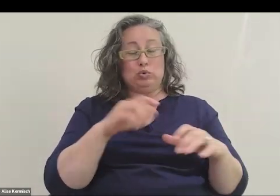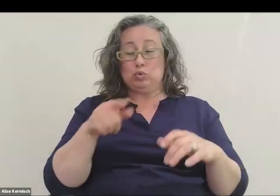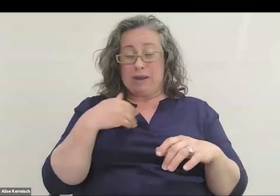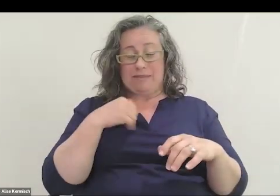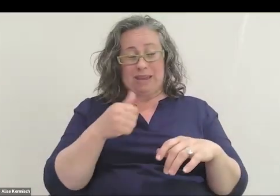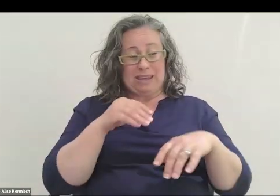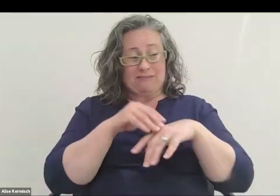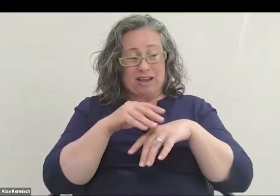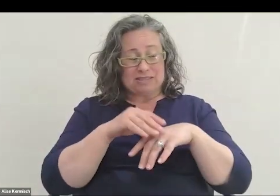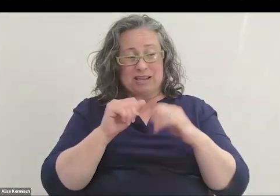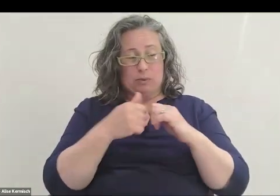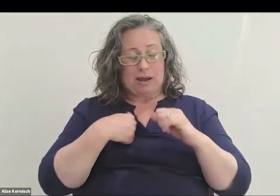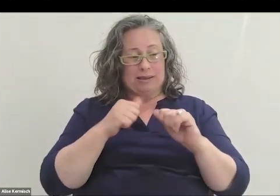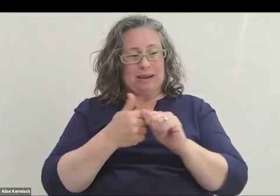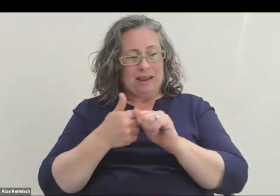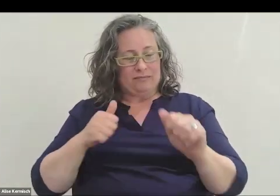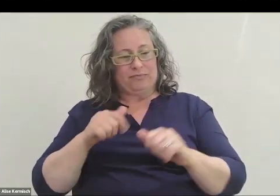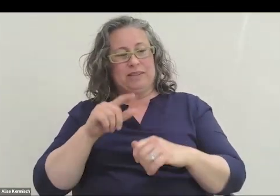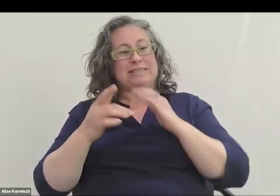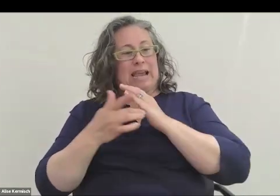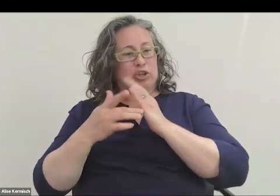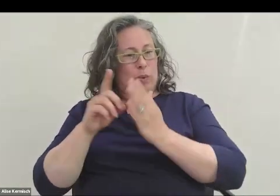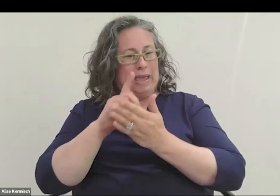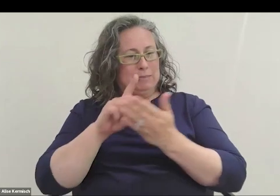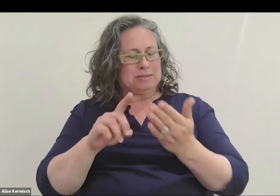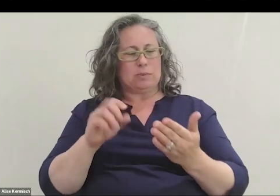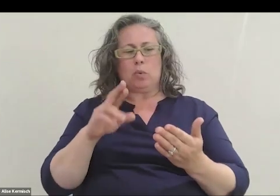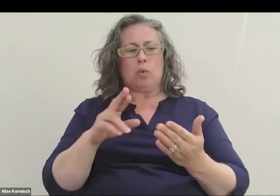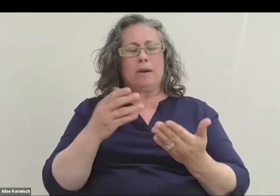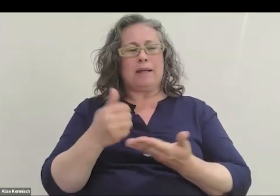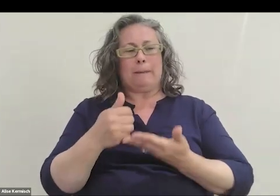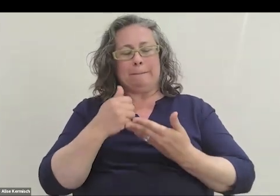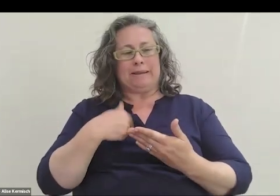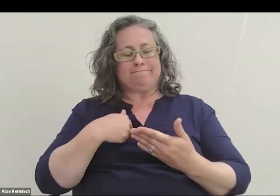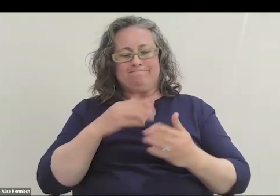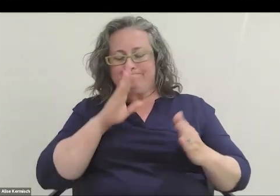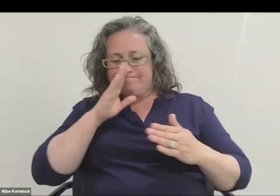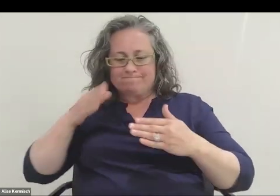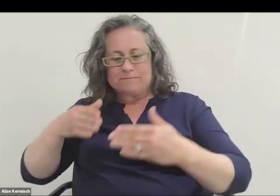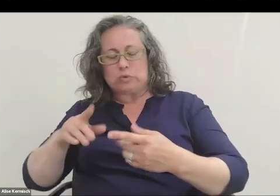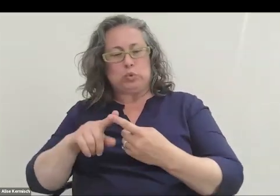about avoiding techno-ableism, or maybe orient me towards other people that could guide me?"